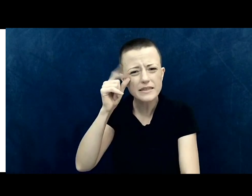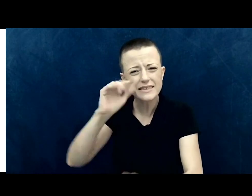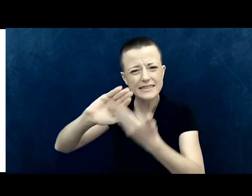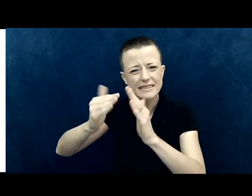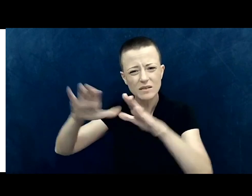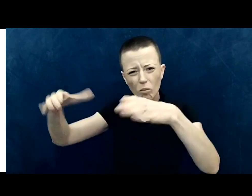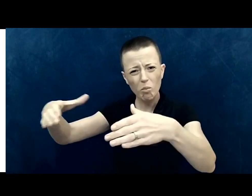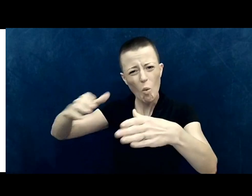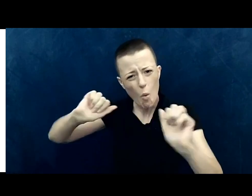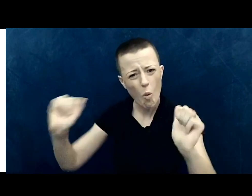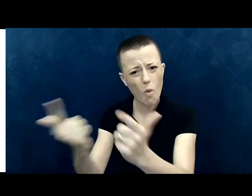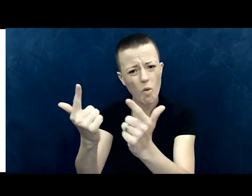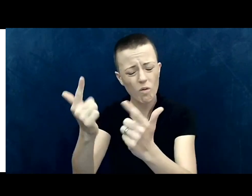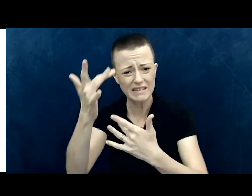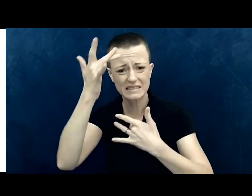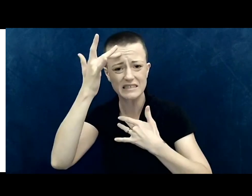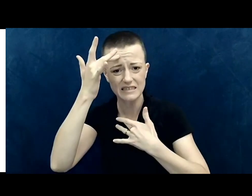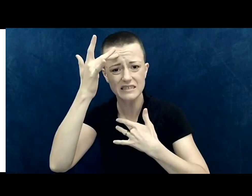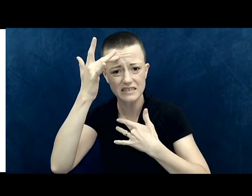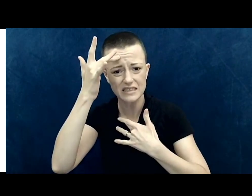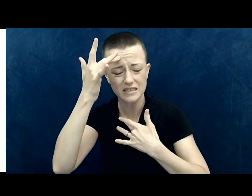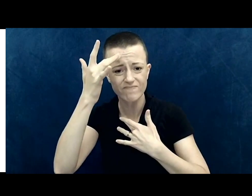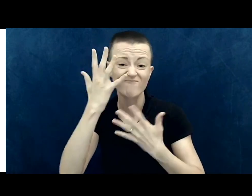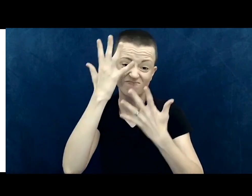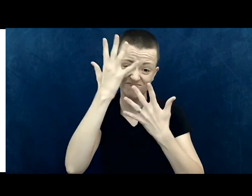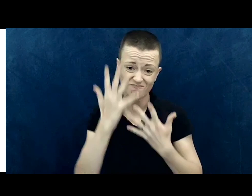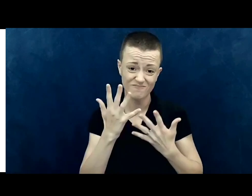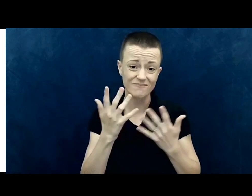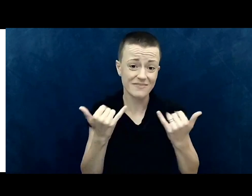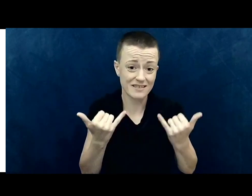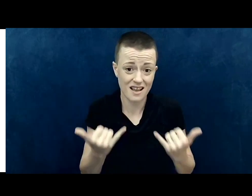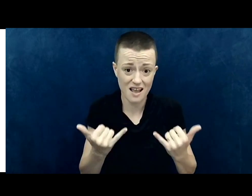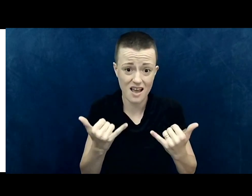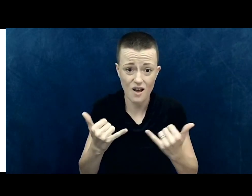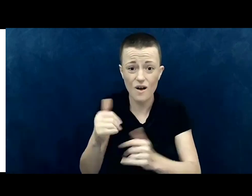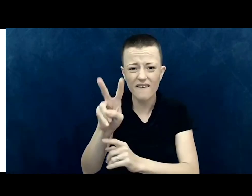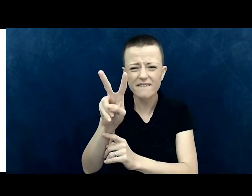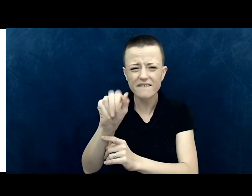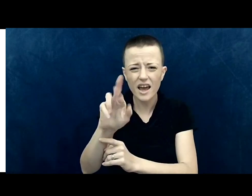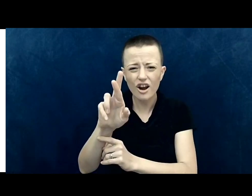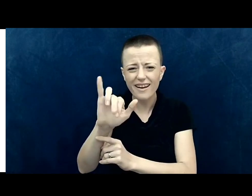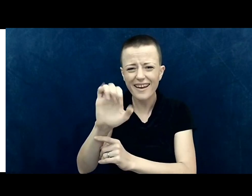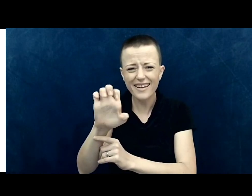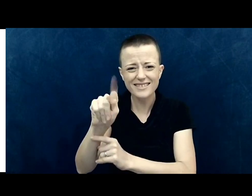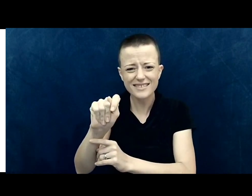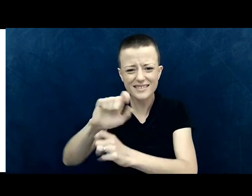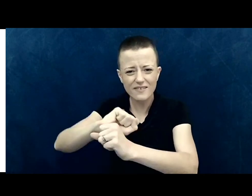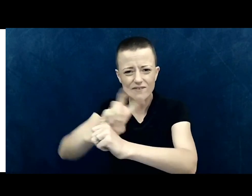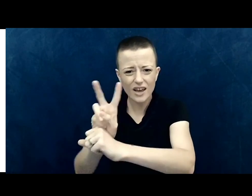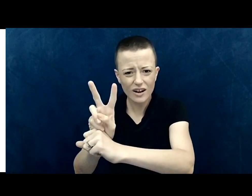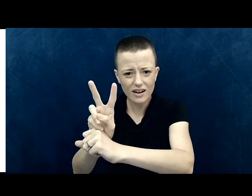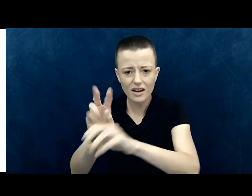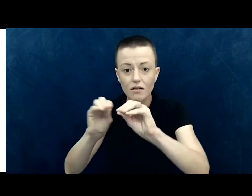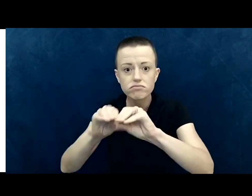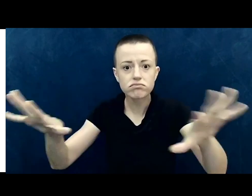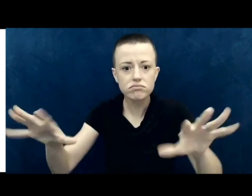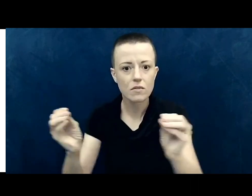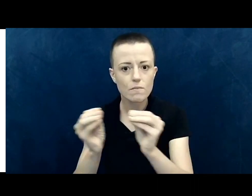That’s like the entire city of Hamilton becoming ill. Unfortunately, the toll is even greater with the new Delta variant,